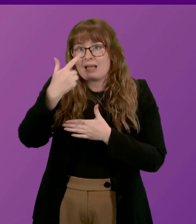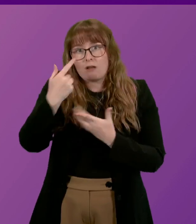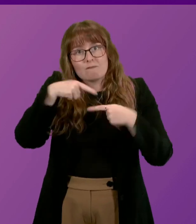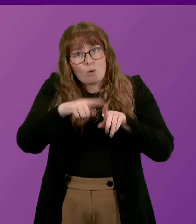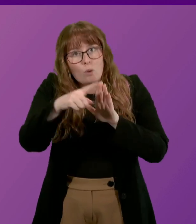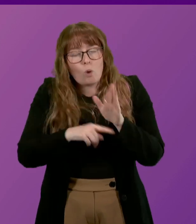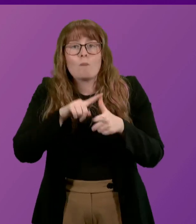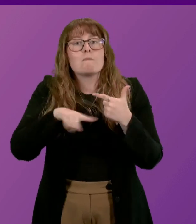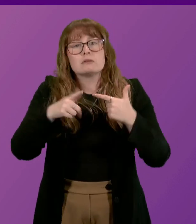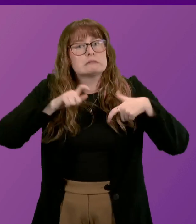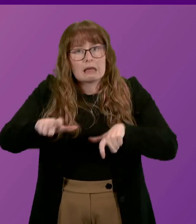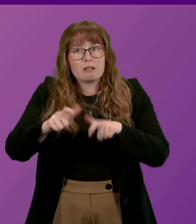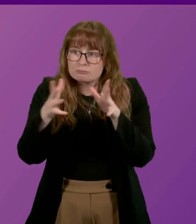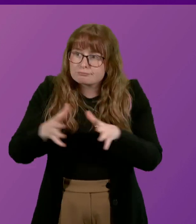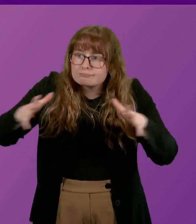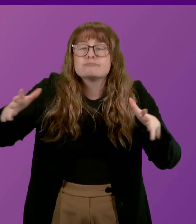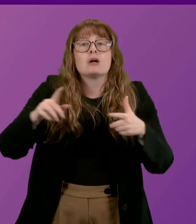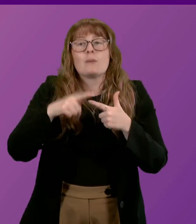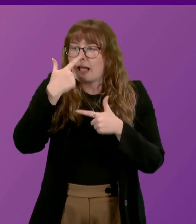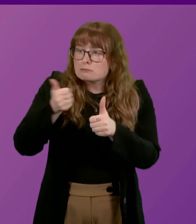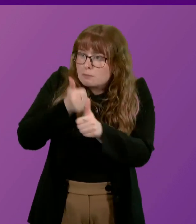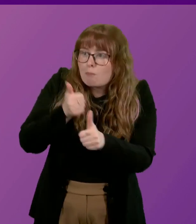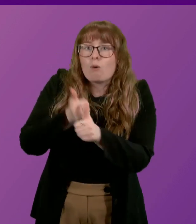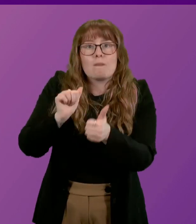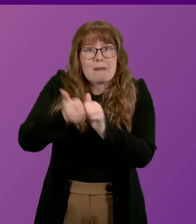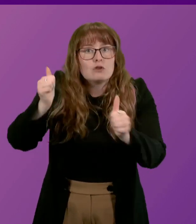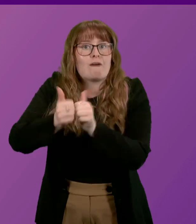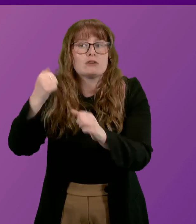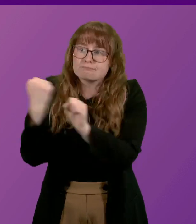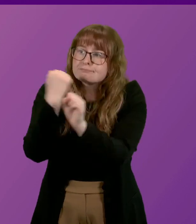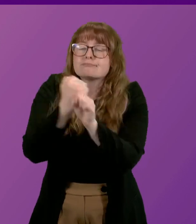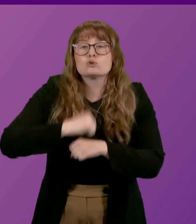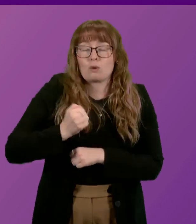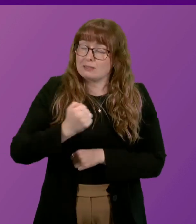we must do—and support manufacturing in Scotland, which is my priority.